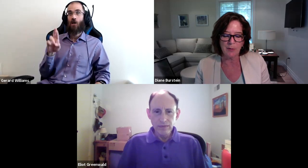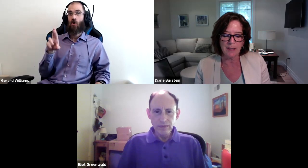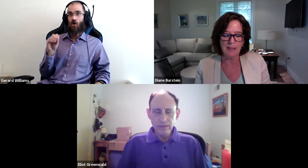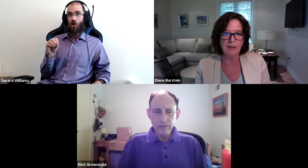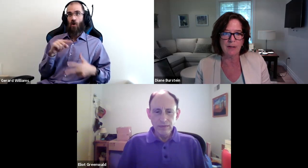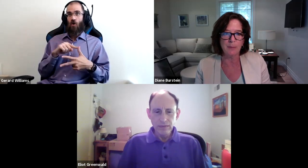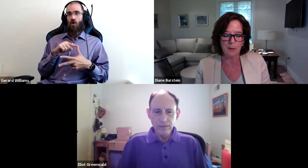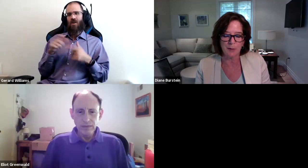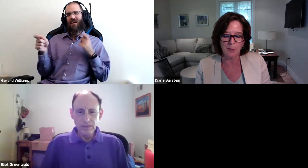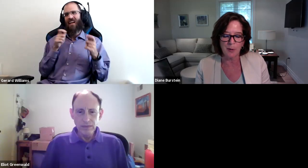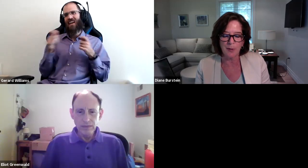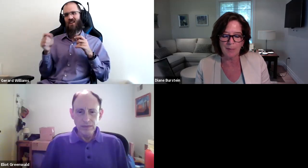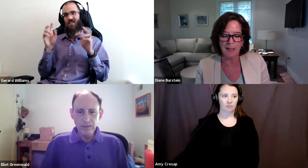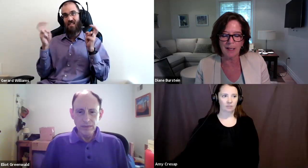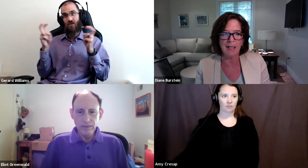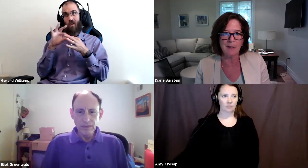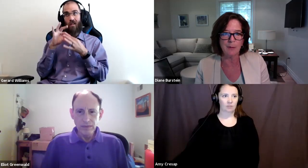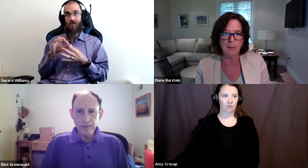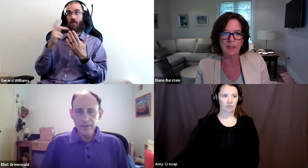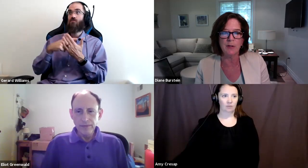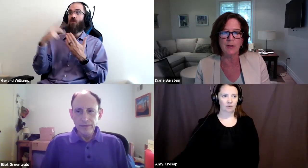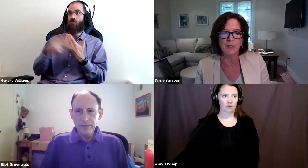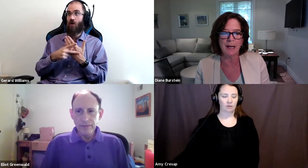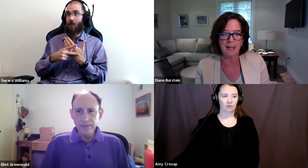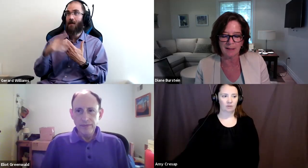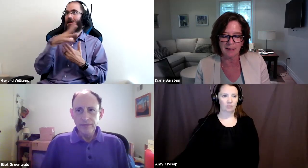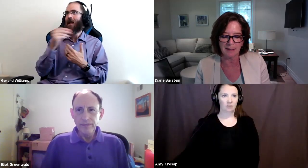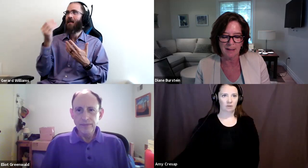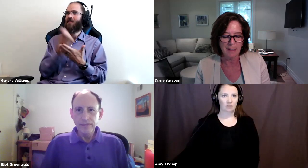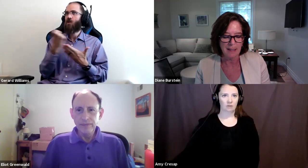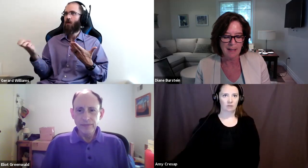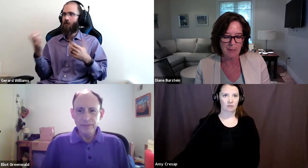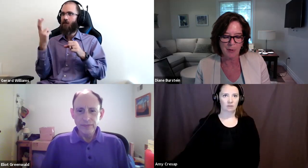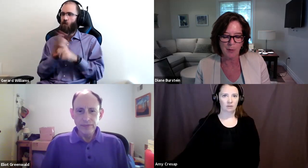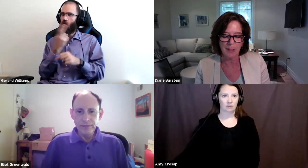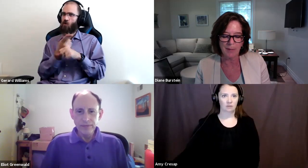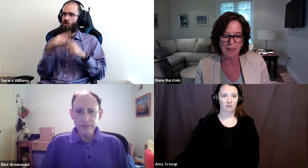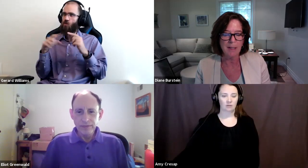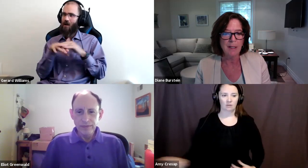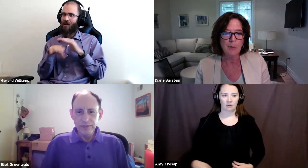related to both programming and the equipment used to access that programming.